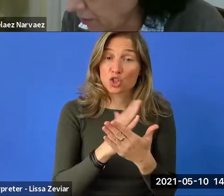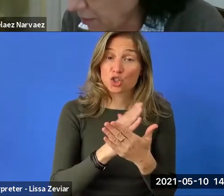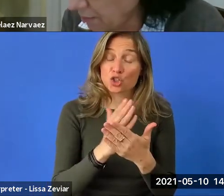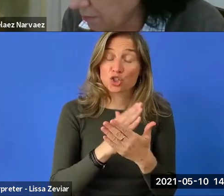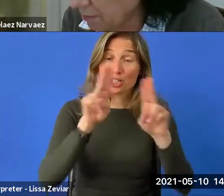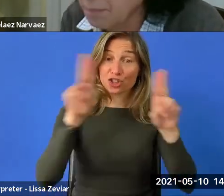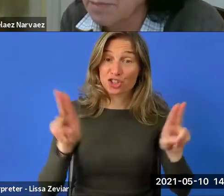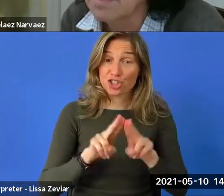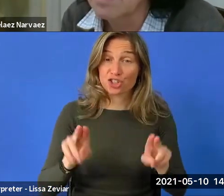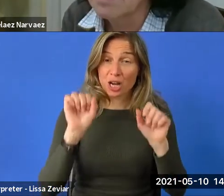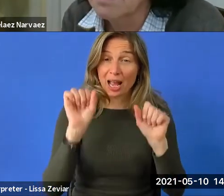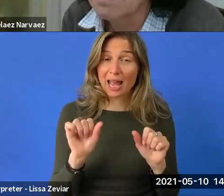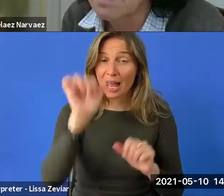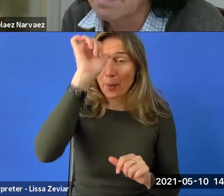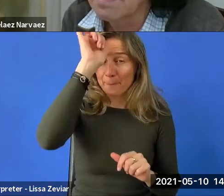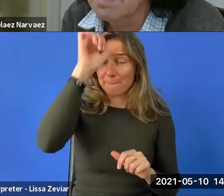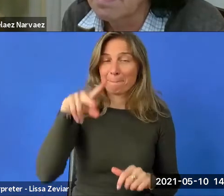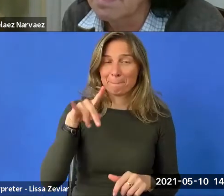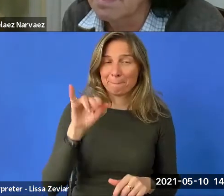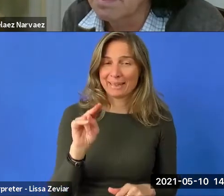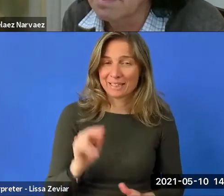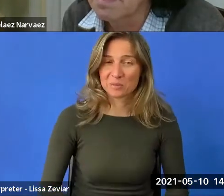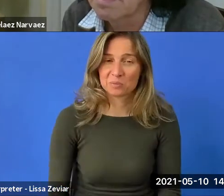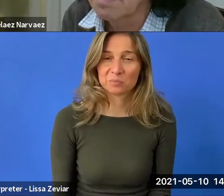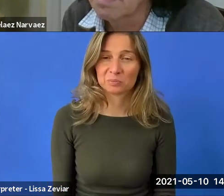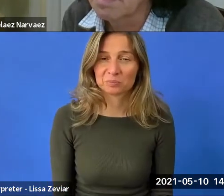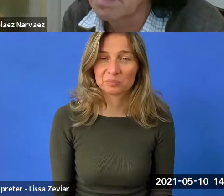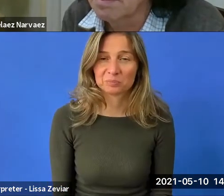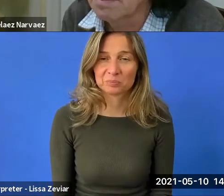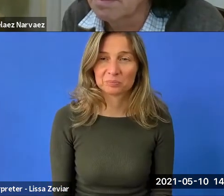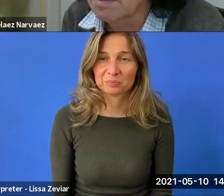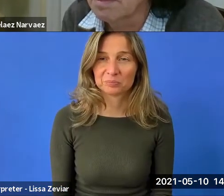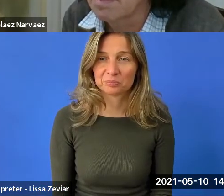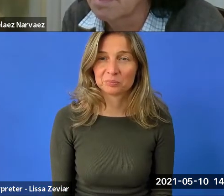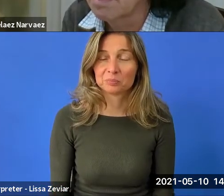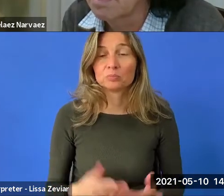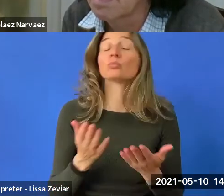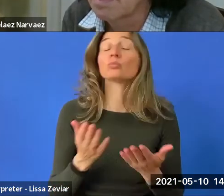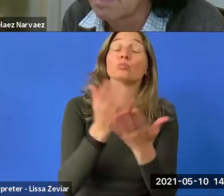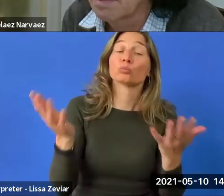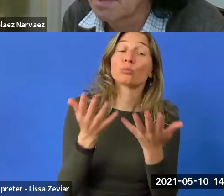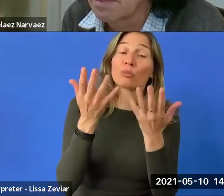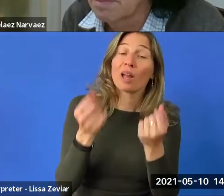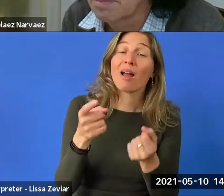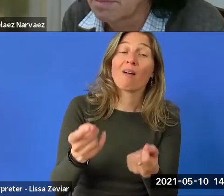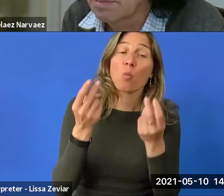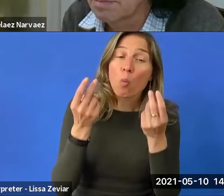You also have live captioning in English, and automatic captioning in French, Spanish and Portuguese.